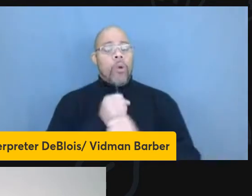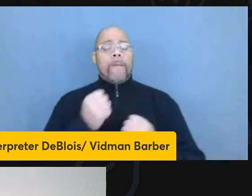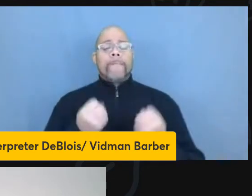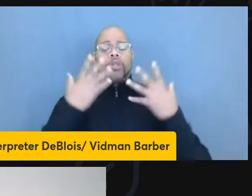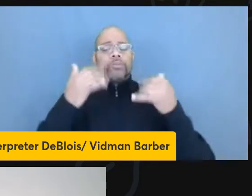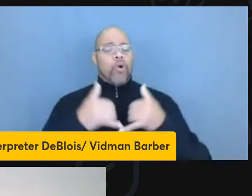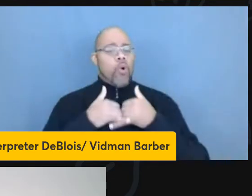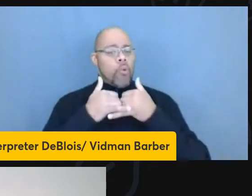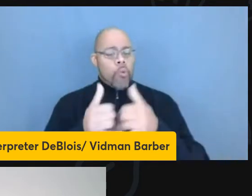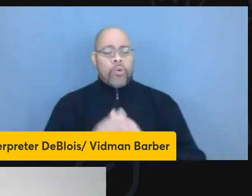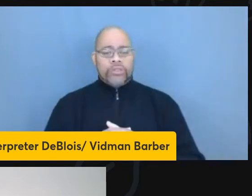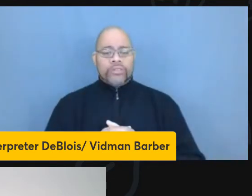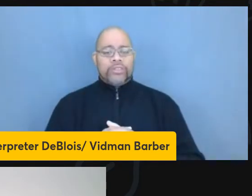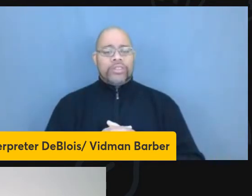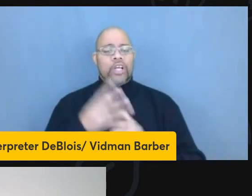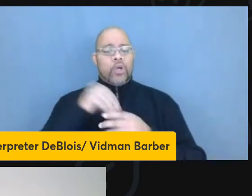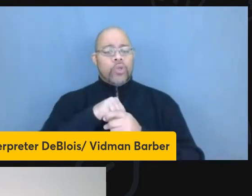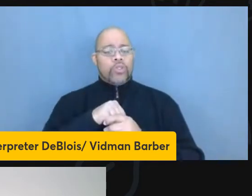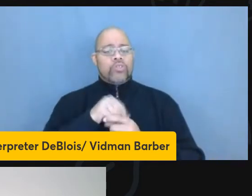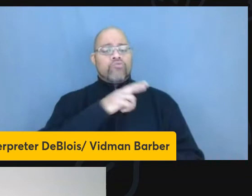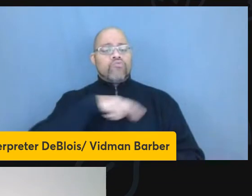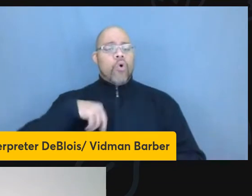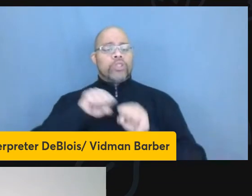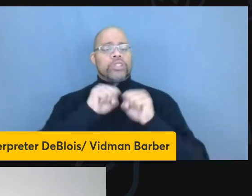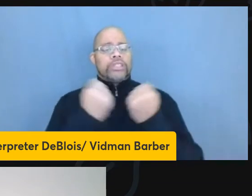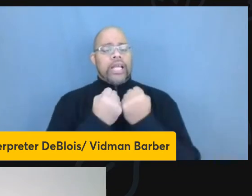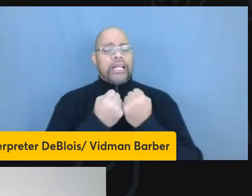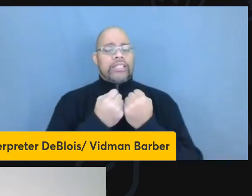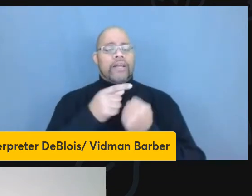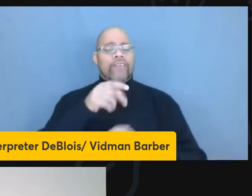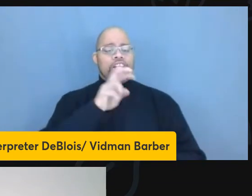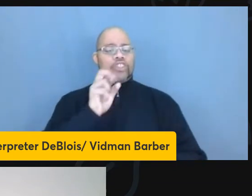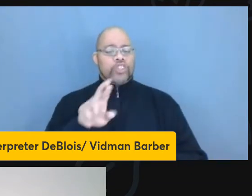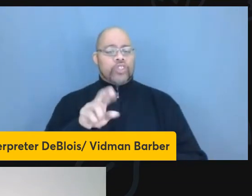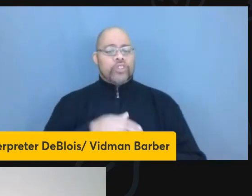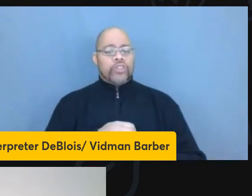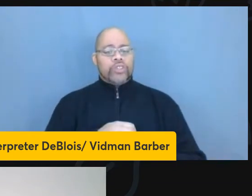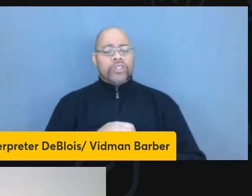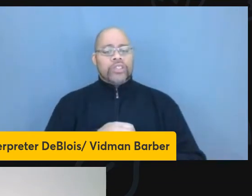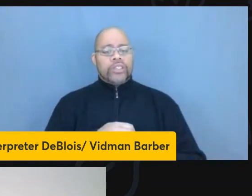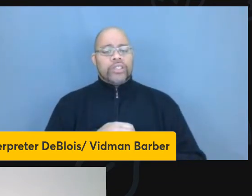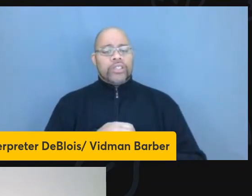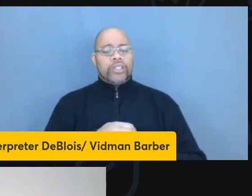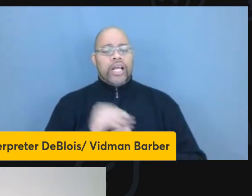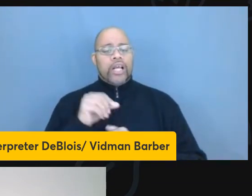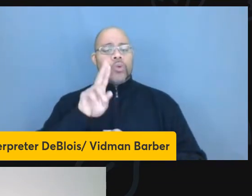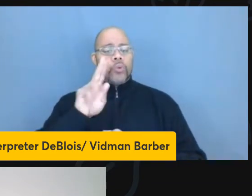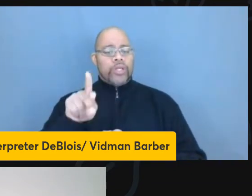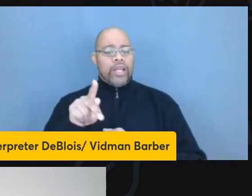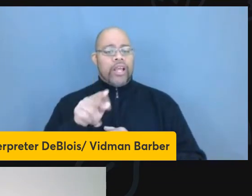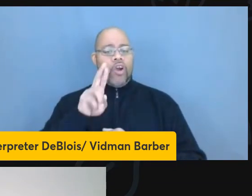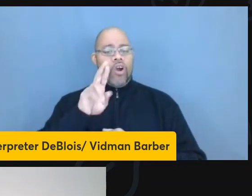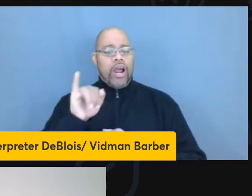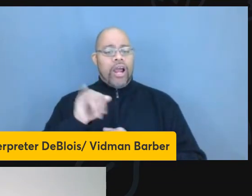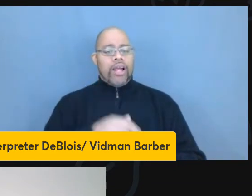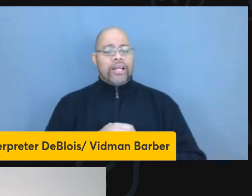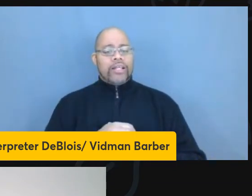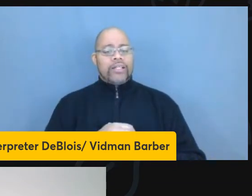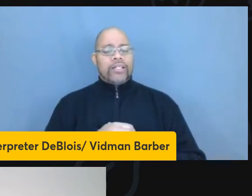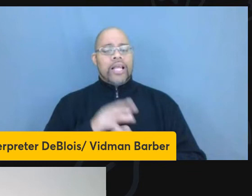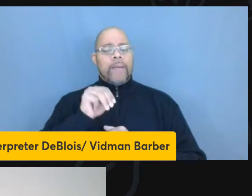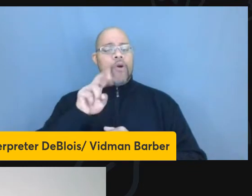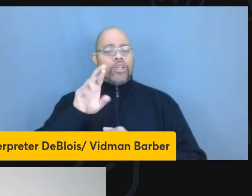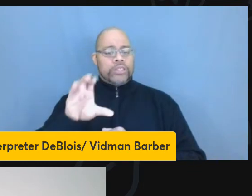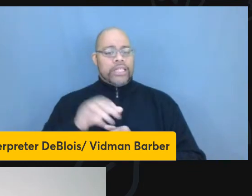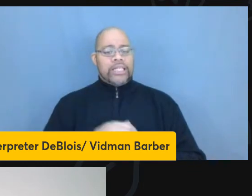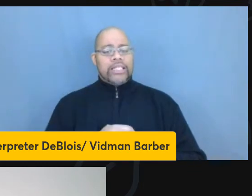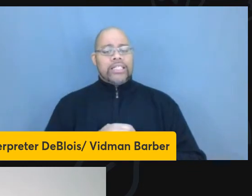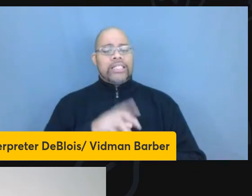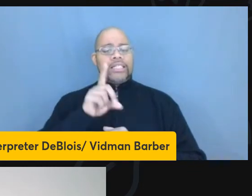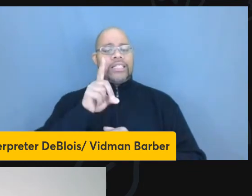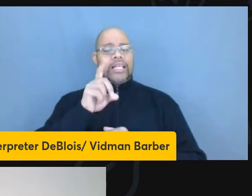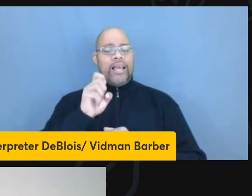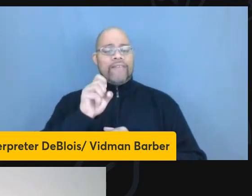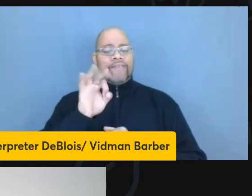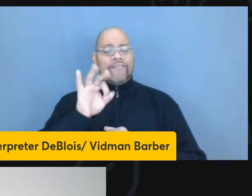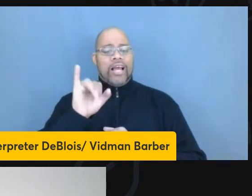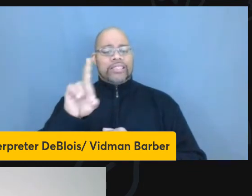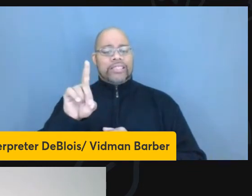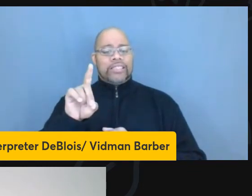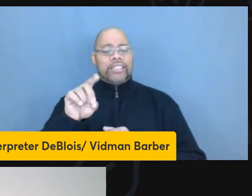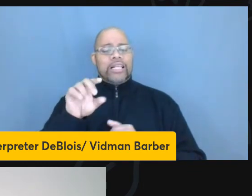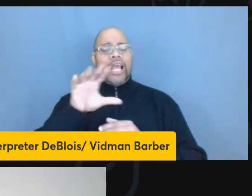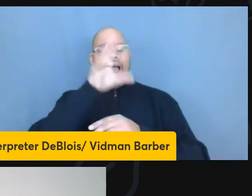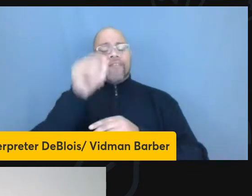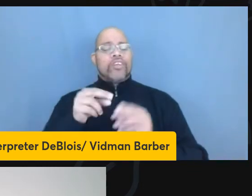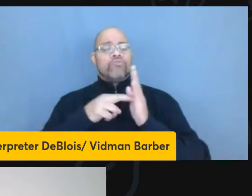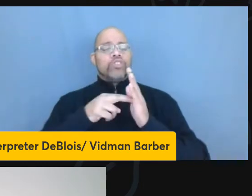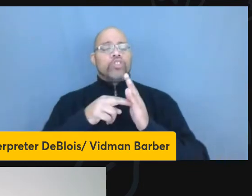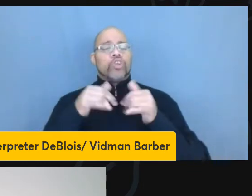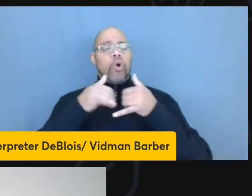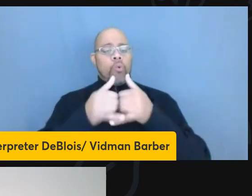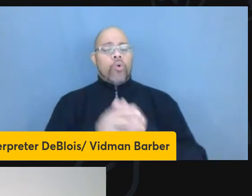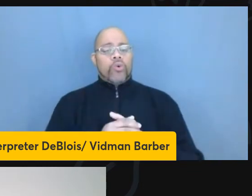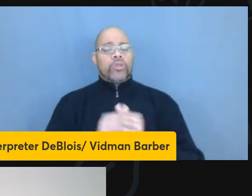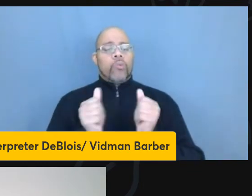prizes, including the Royal Society, Pfizer, the soya and UK or I am MRC DFID African Research Leader Award, among other awards.